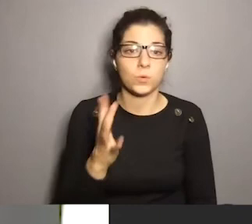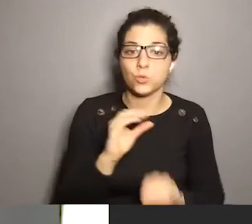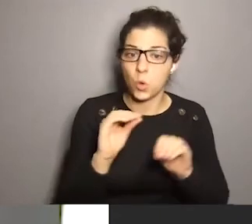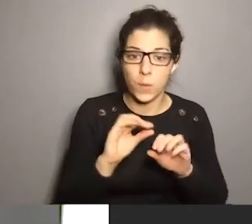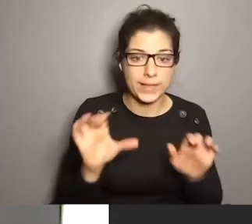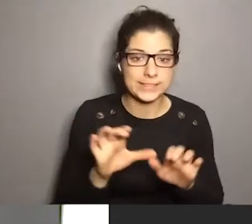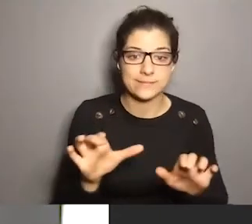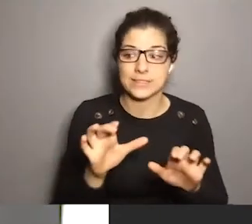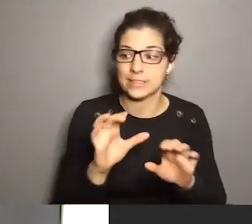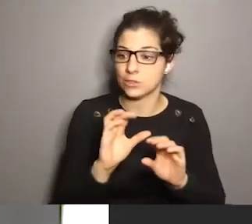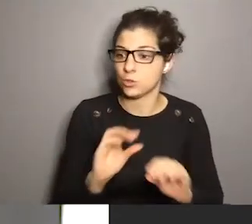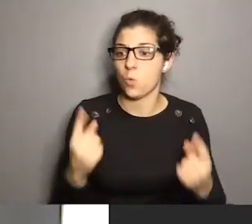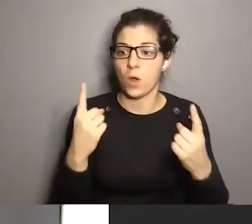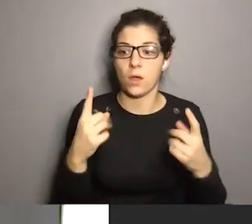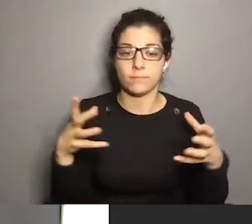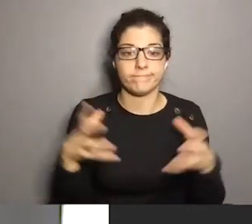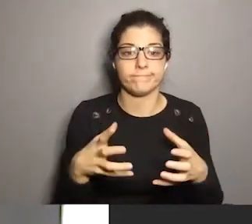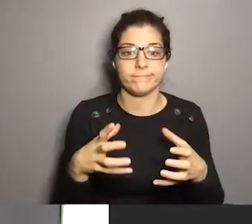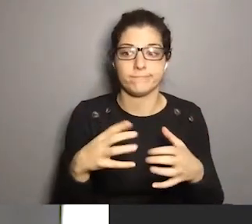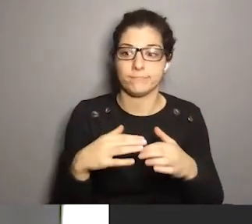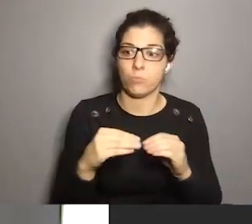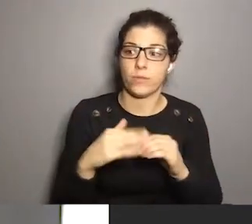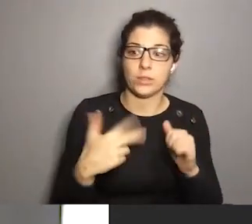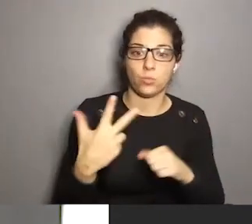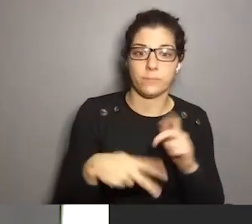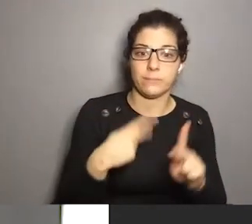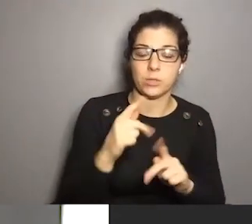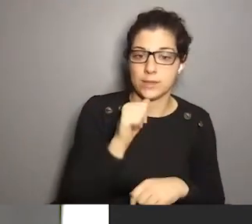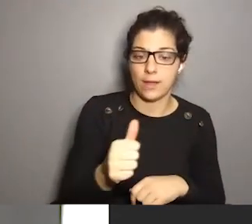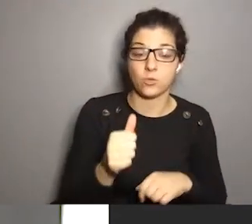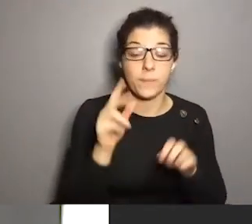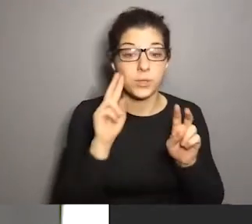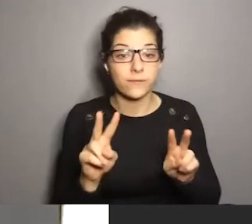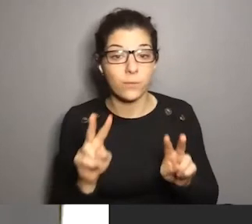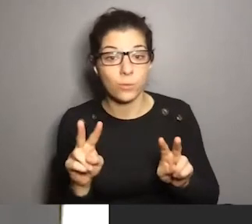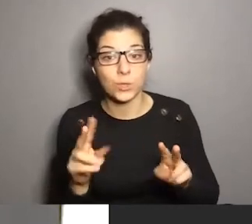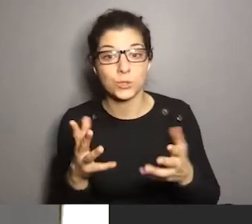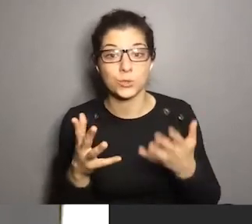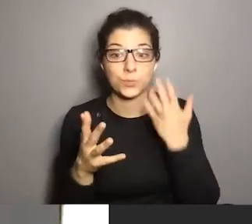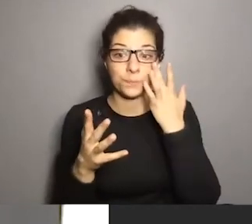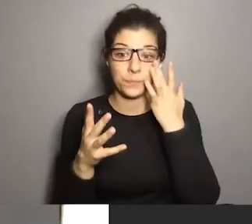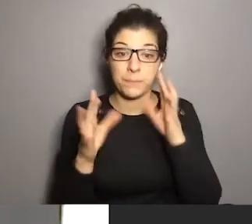or anybody gathering more than three people. So I'm looking forward to participating in that.